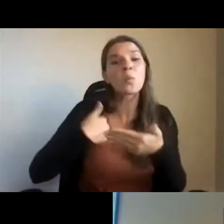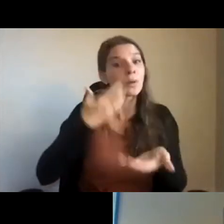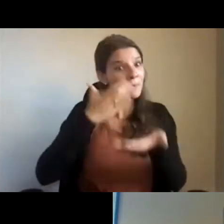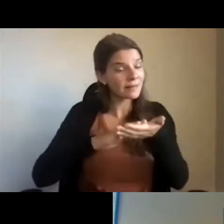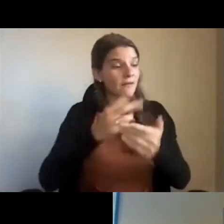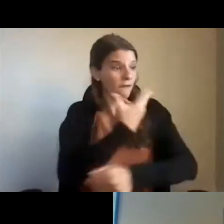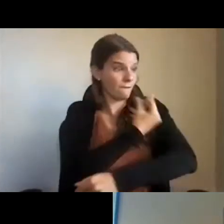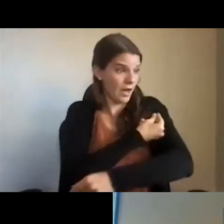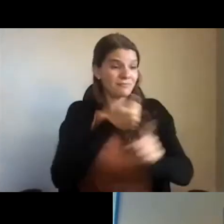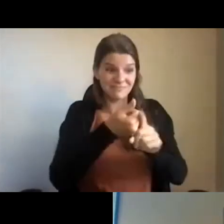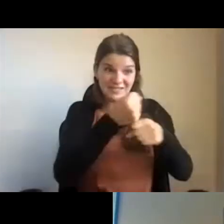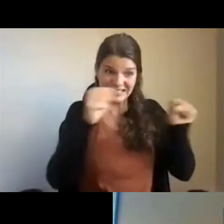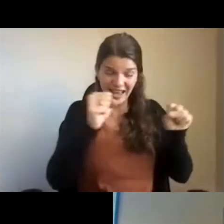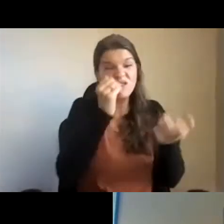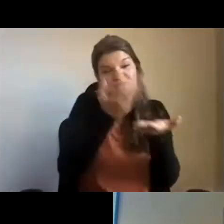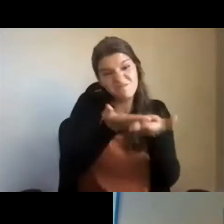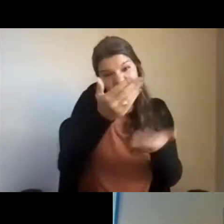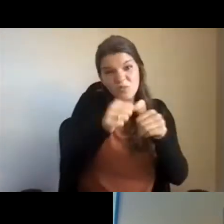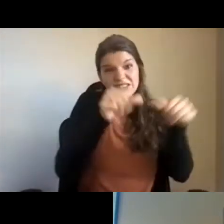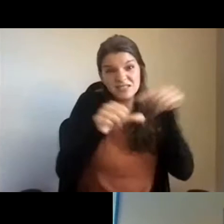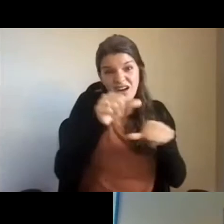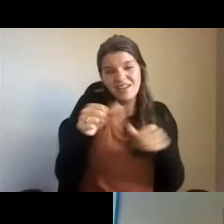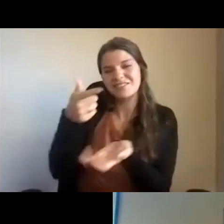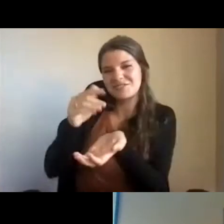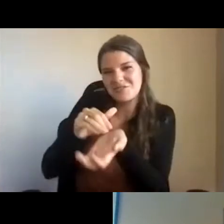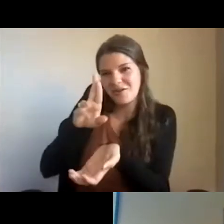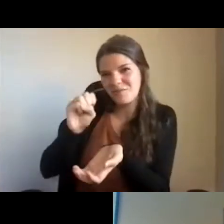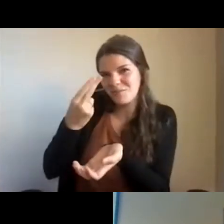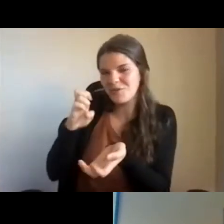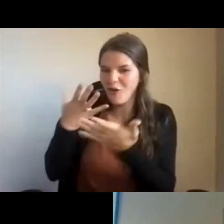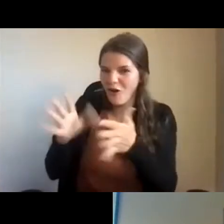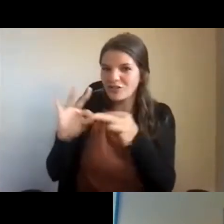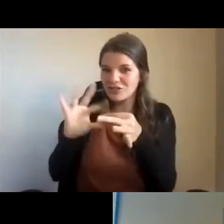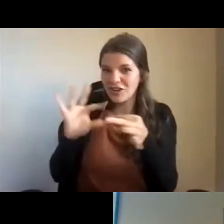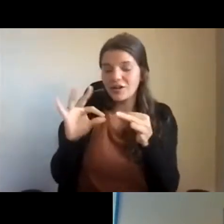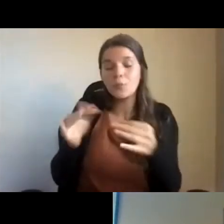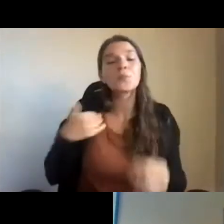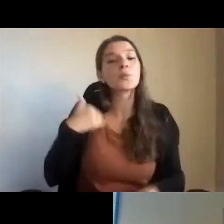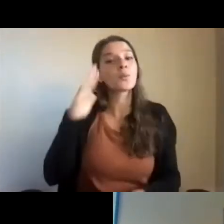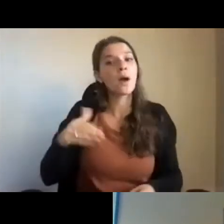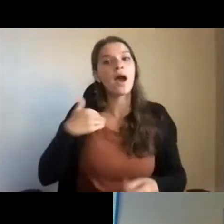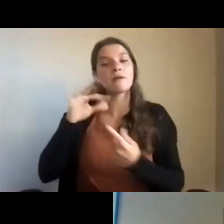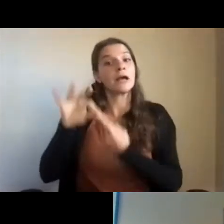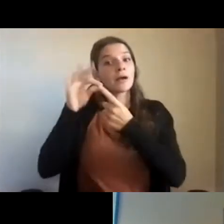by science, as Dr. Branche has shared with us. There is an exemption a process available. There's an